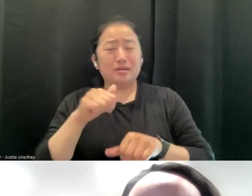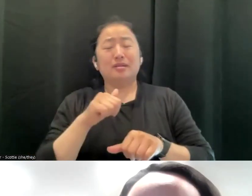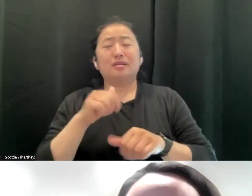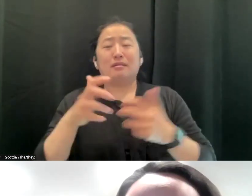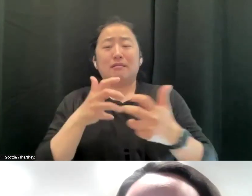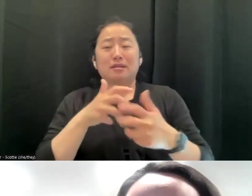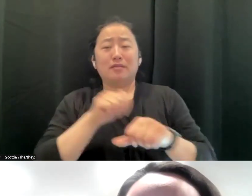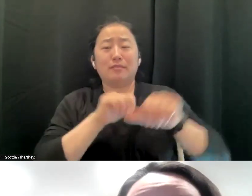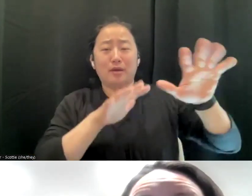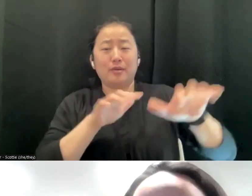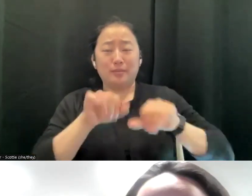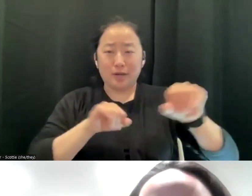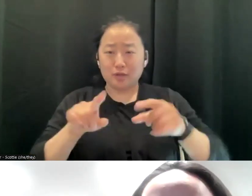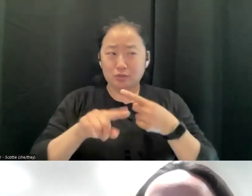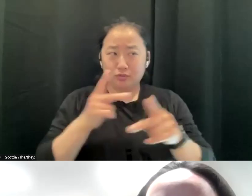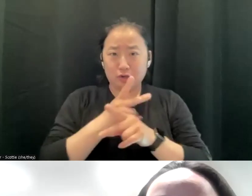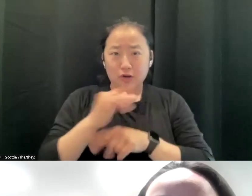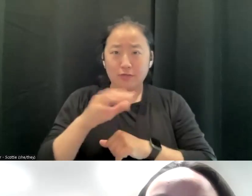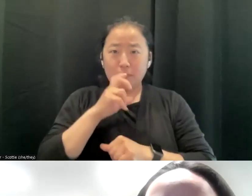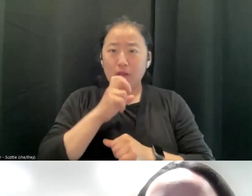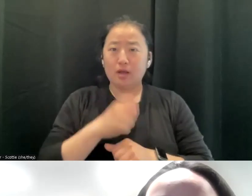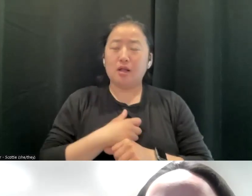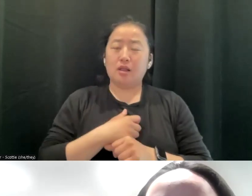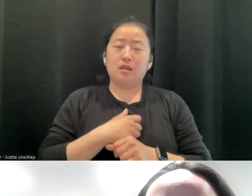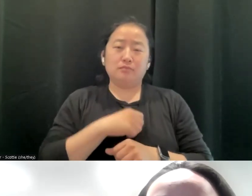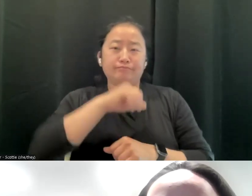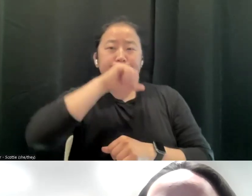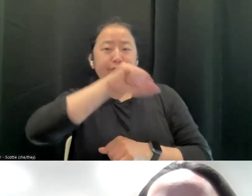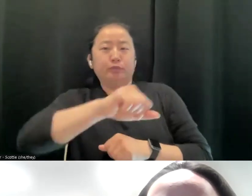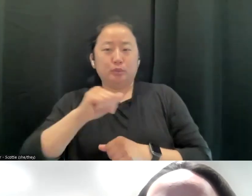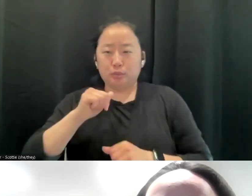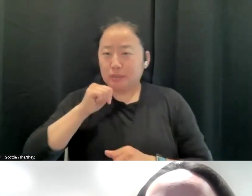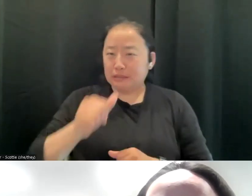out if they're going to fall in love with the sport or not so that was pretty fun.